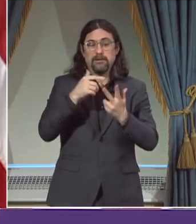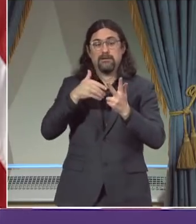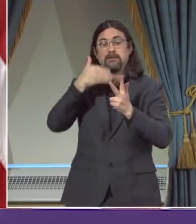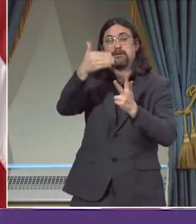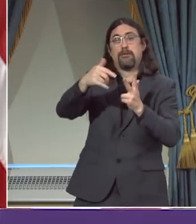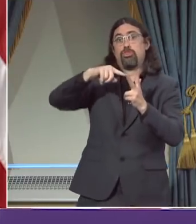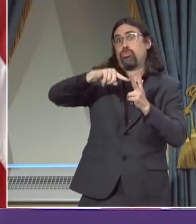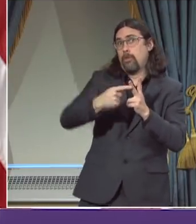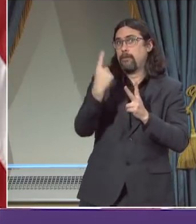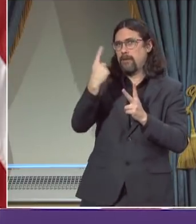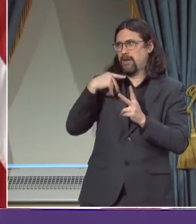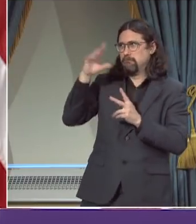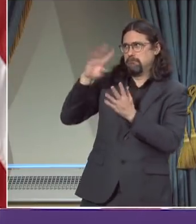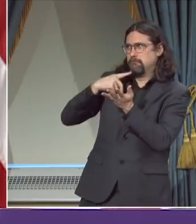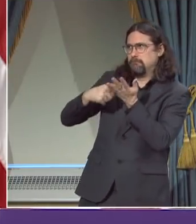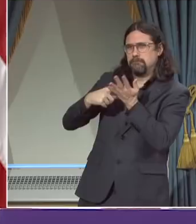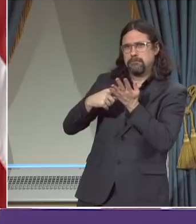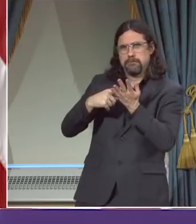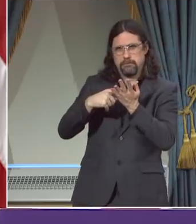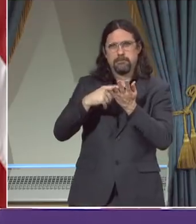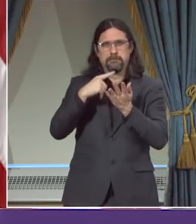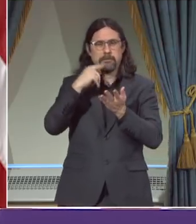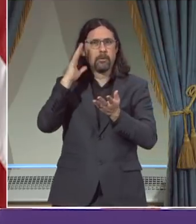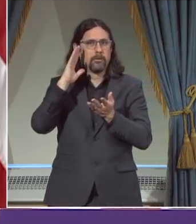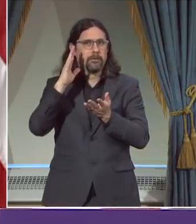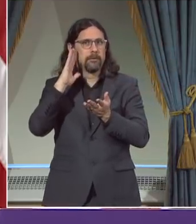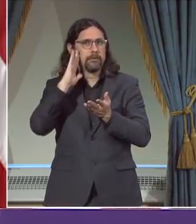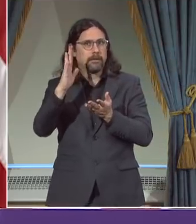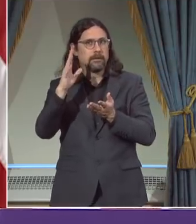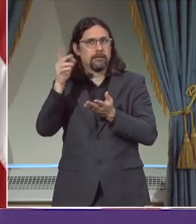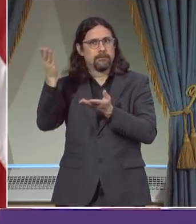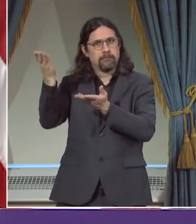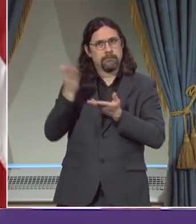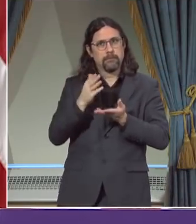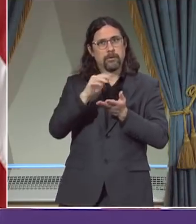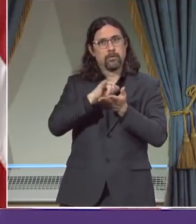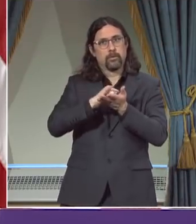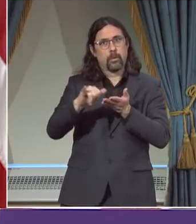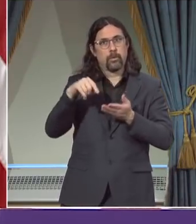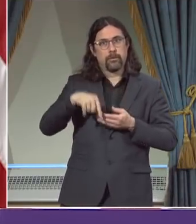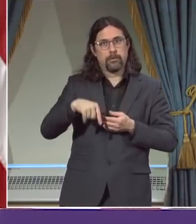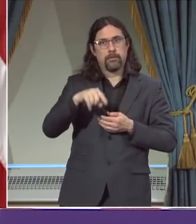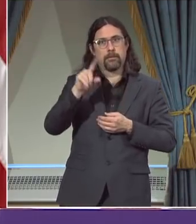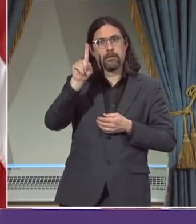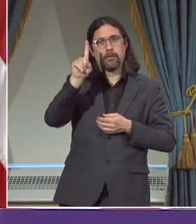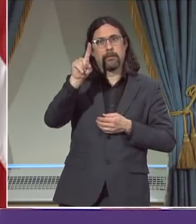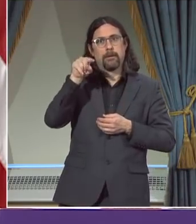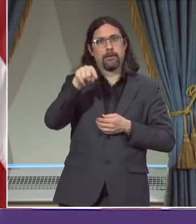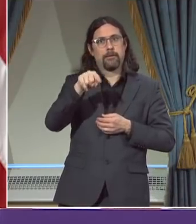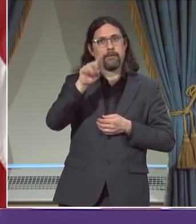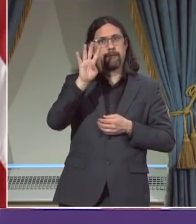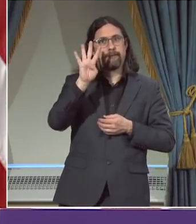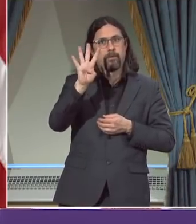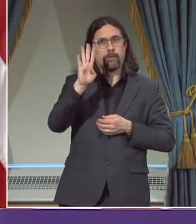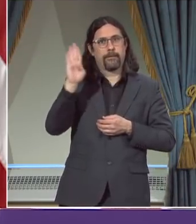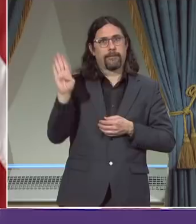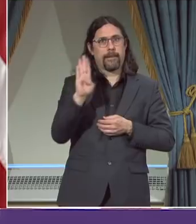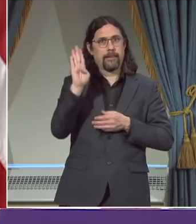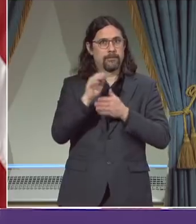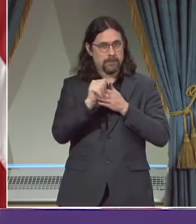THAT'S $1.4 BILLION SO WE COULD KEEP PROVIDING ESSENTIAL SERVICES TO NEW YORKERS. I'M SATISFIED BASED ON